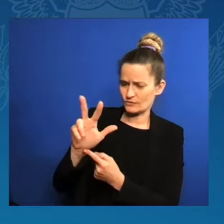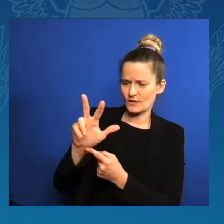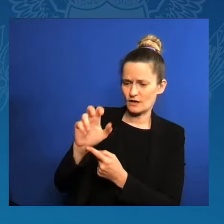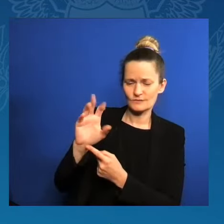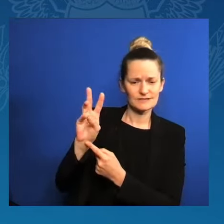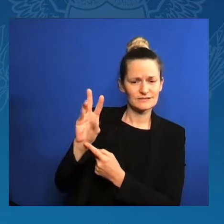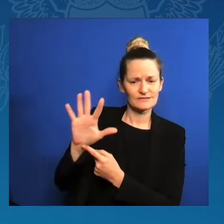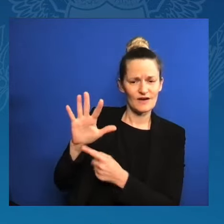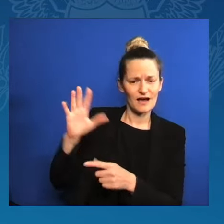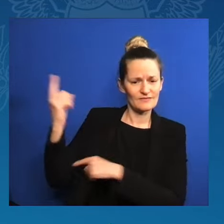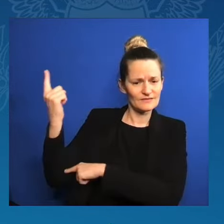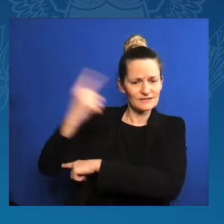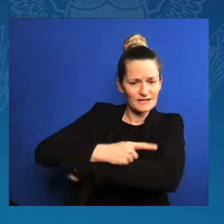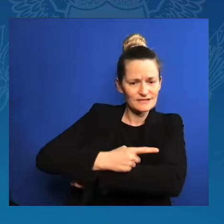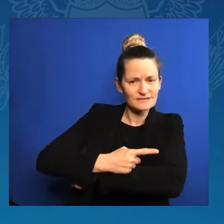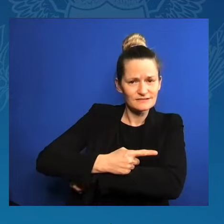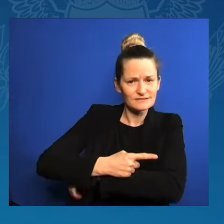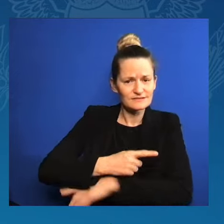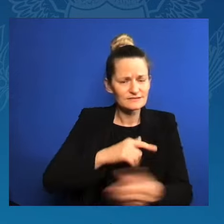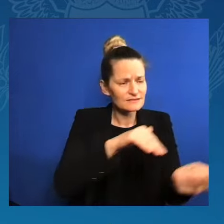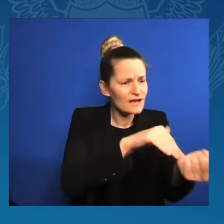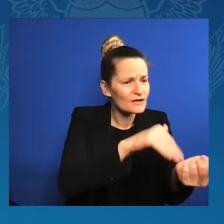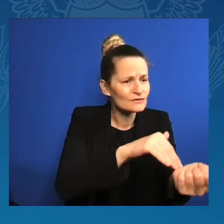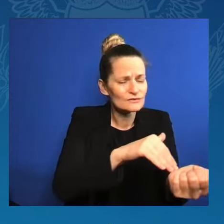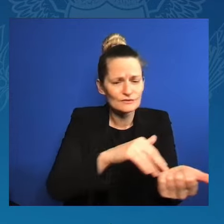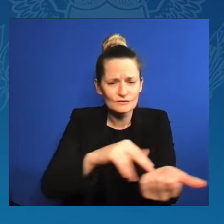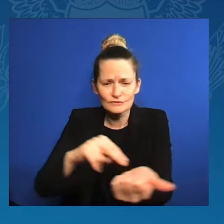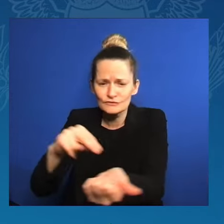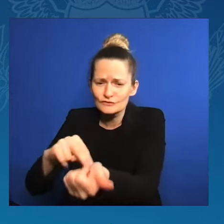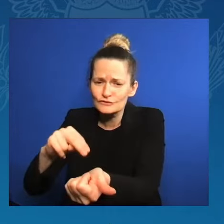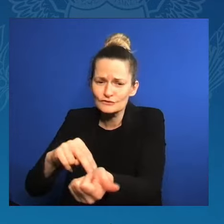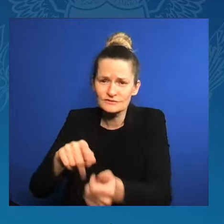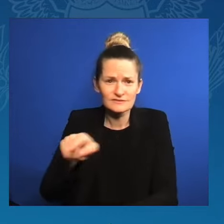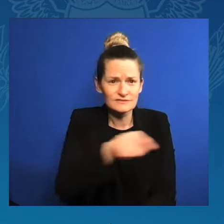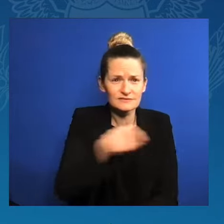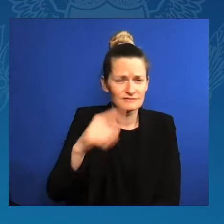have also experienced this chaos and confusion and fear.